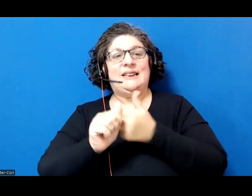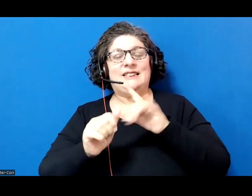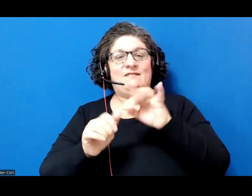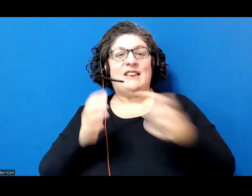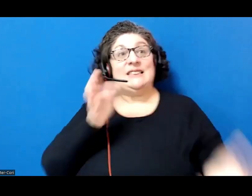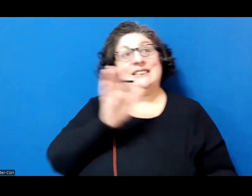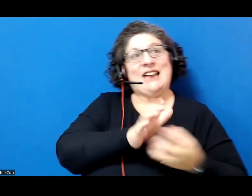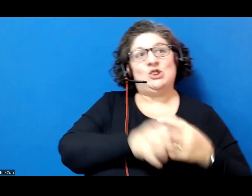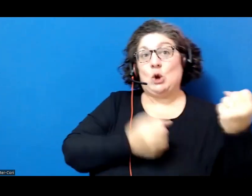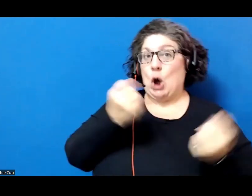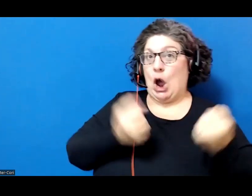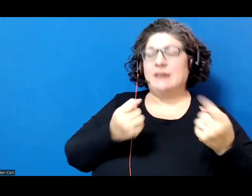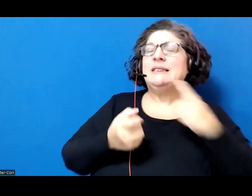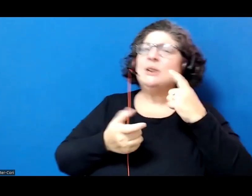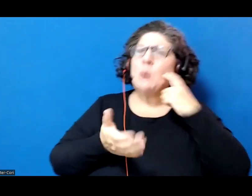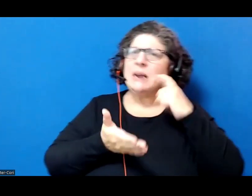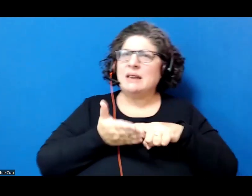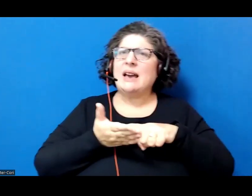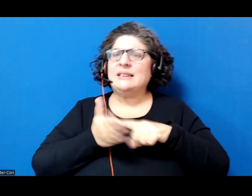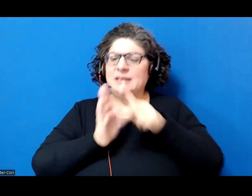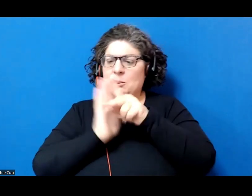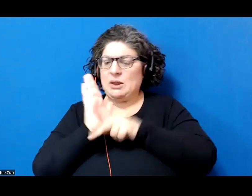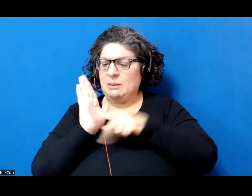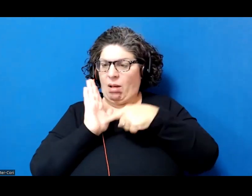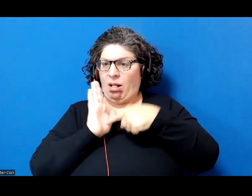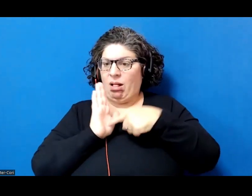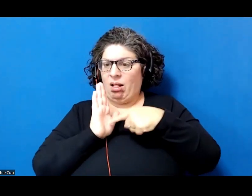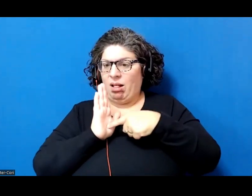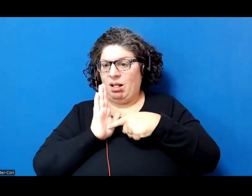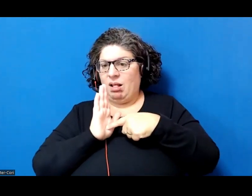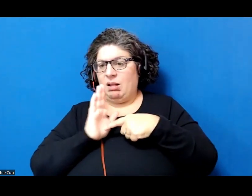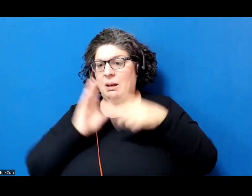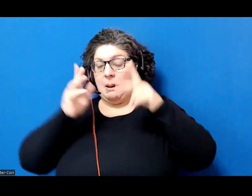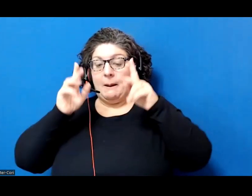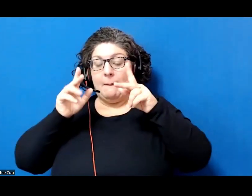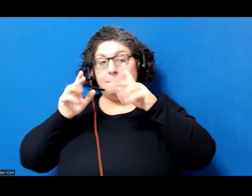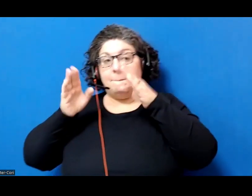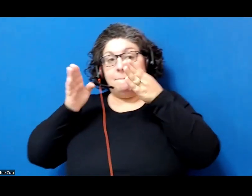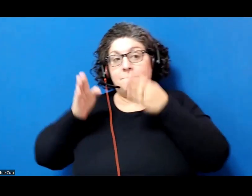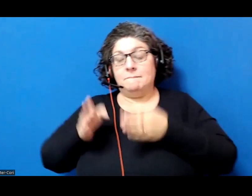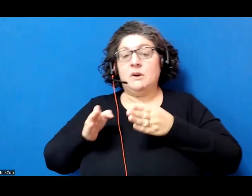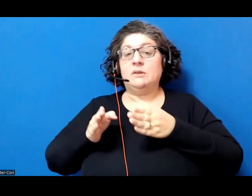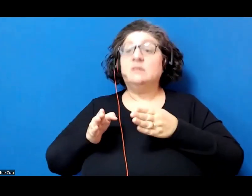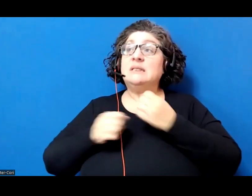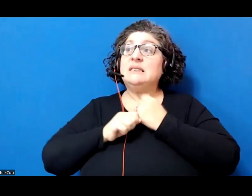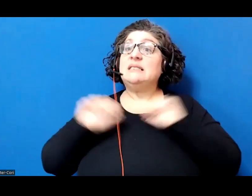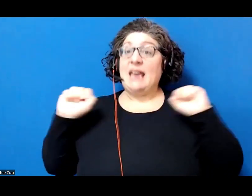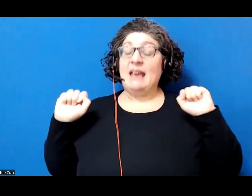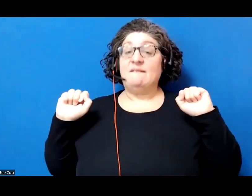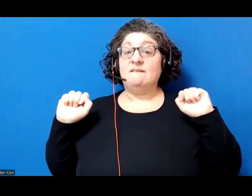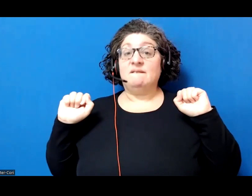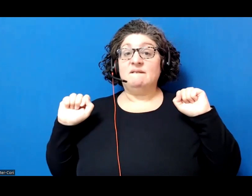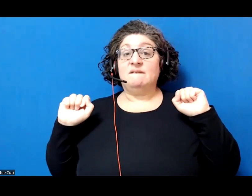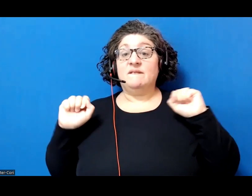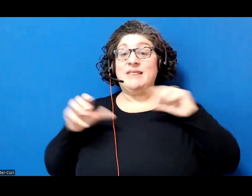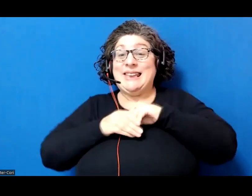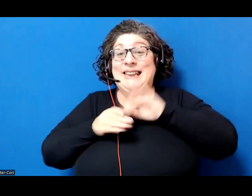He recognized that the principle of a person being safe in his person or property from